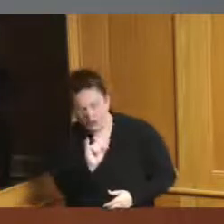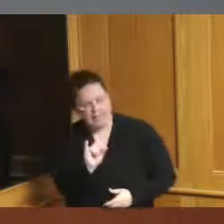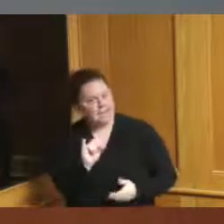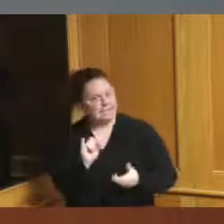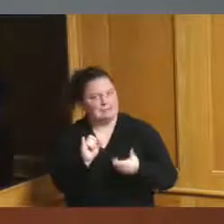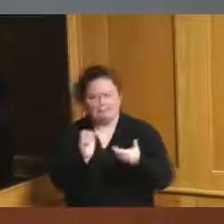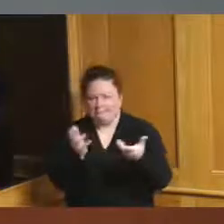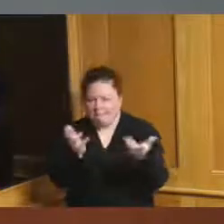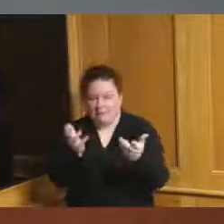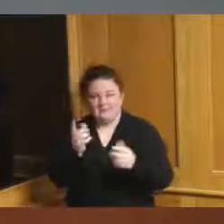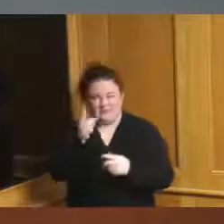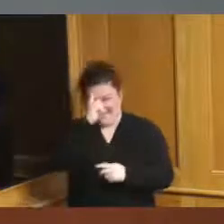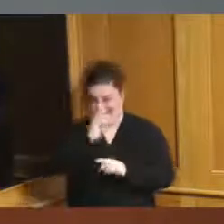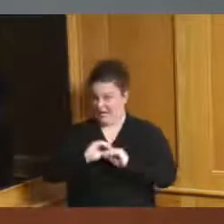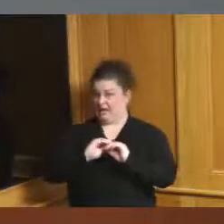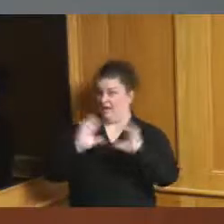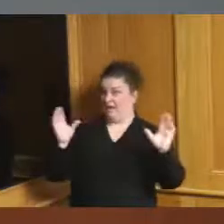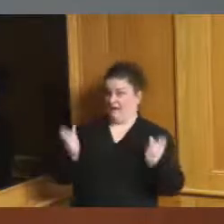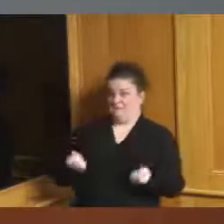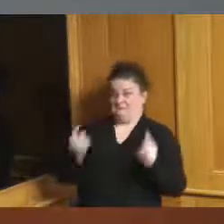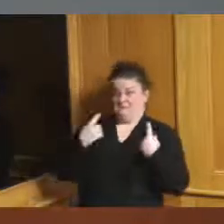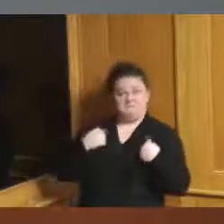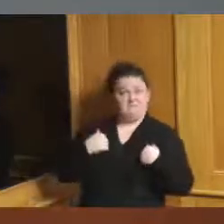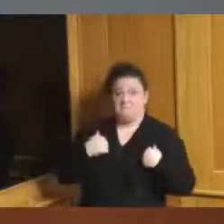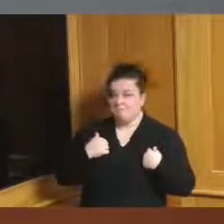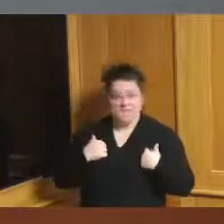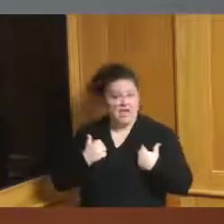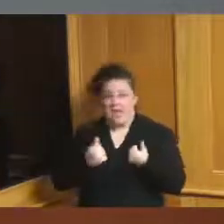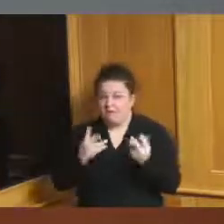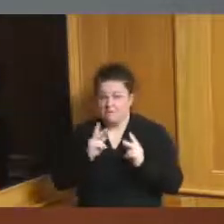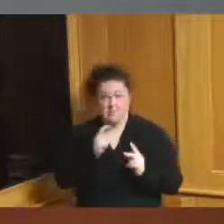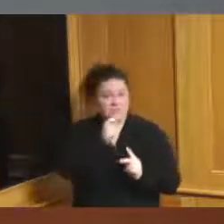a clear understanding of how many folks did not get the hazard pay and what that would